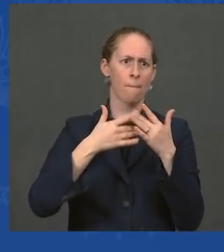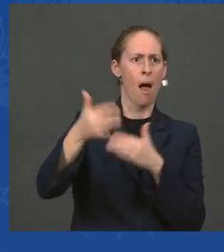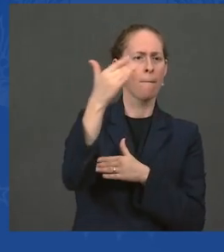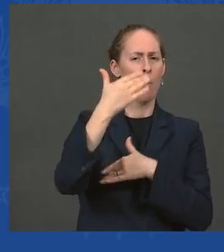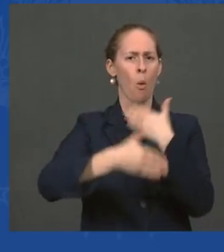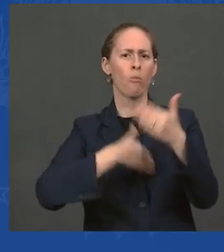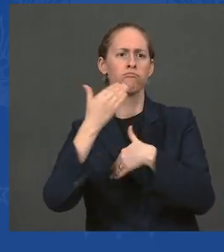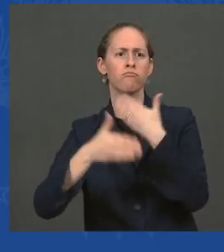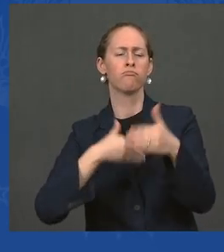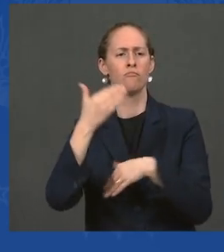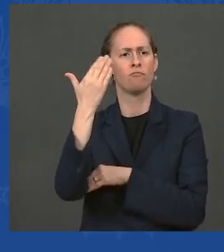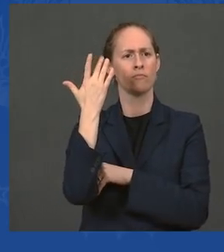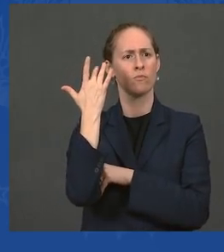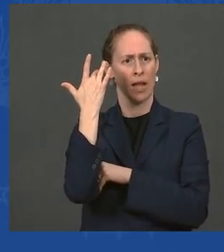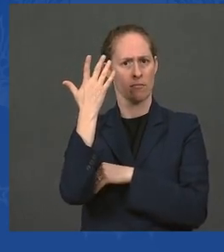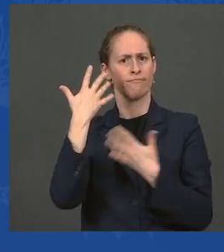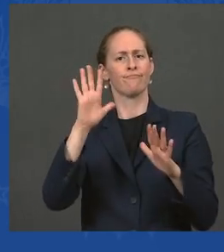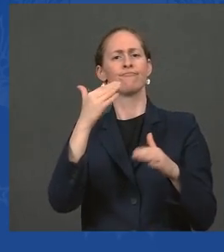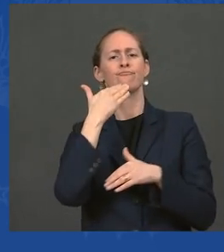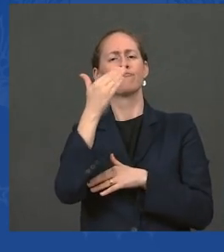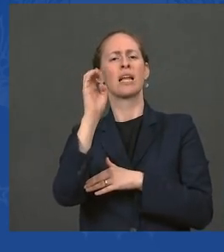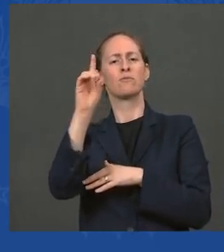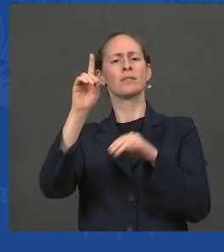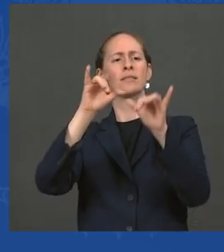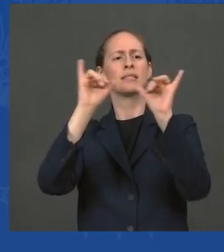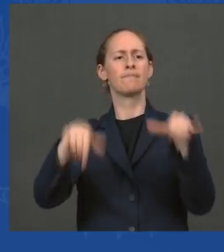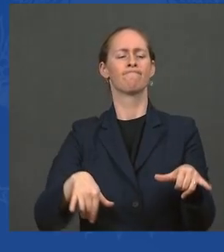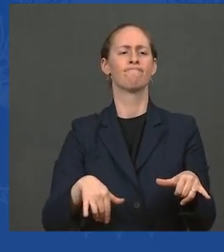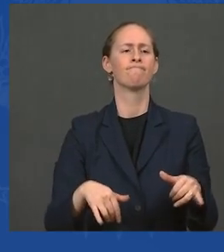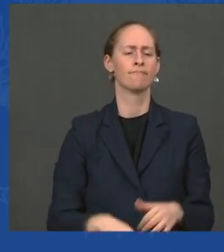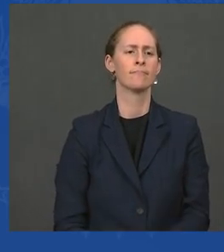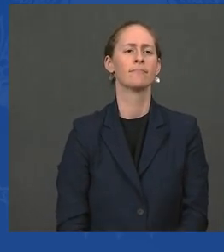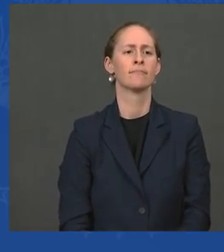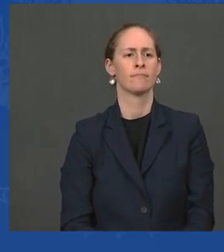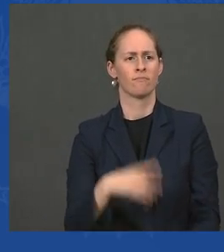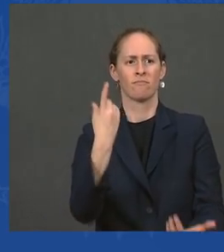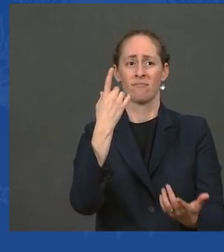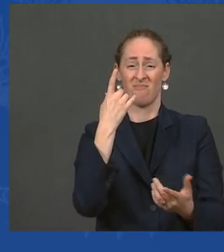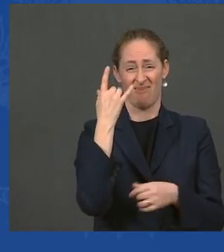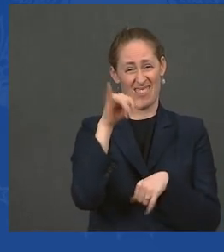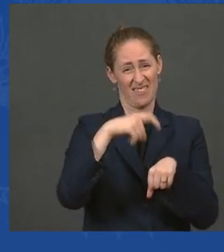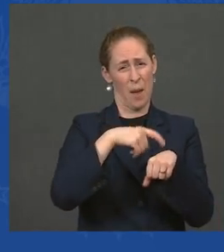overall -- country in the world. And we led in the 20th century.